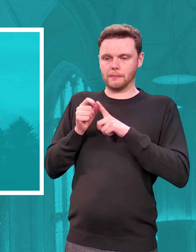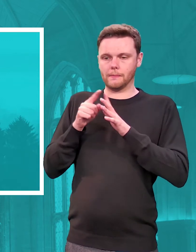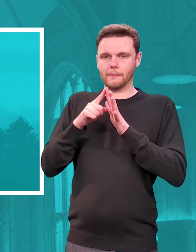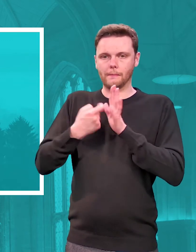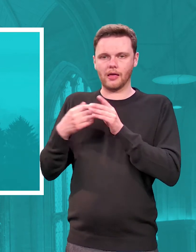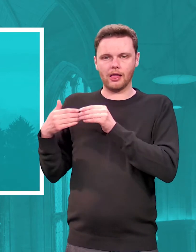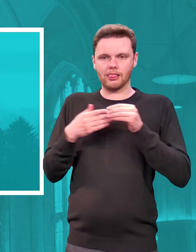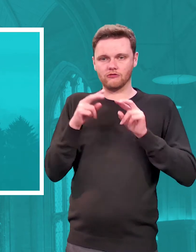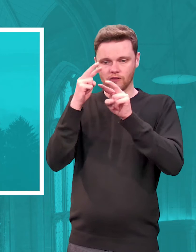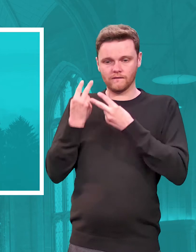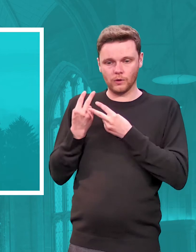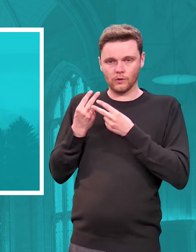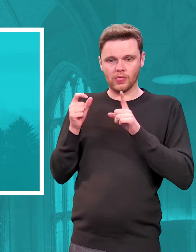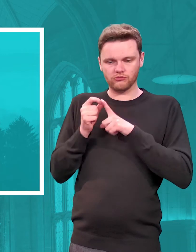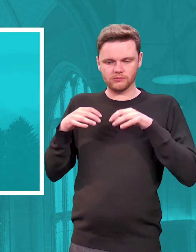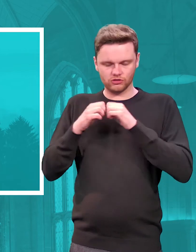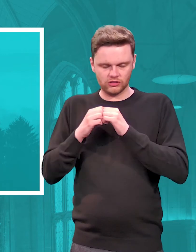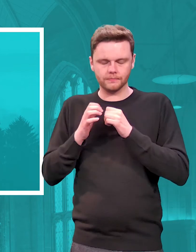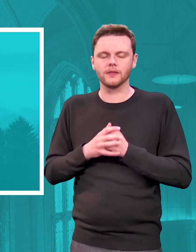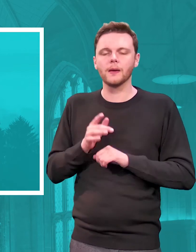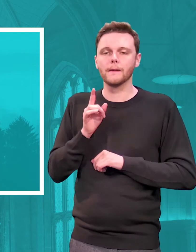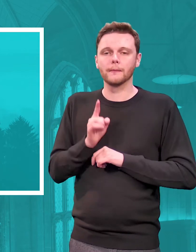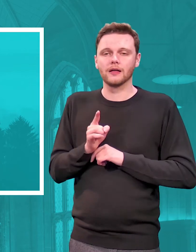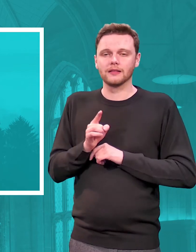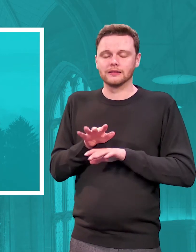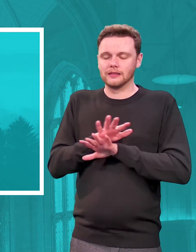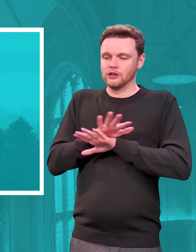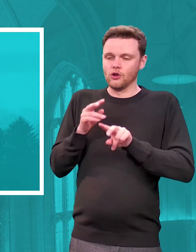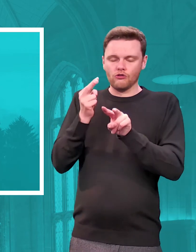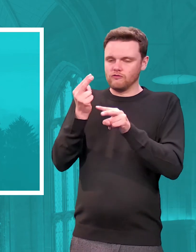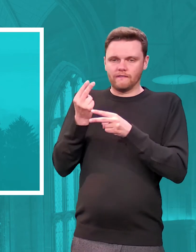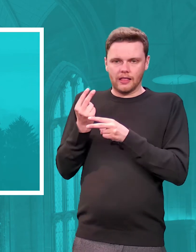section four suggests this should not reflect the current arrangement of Presbyteries,